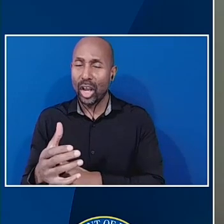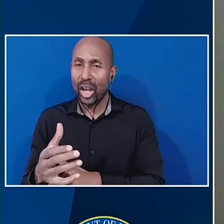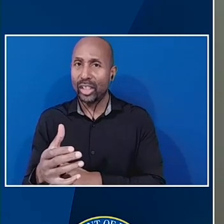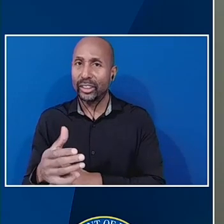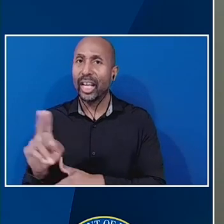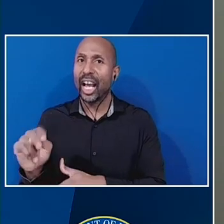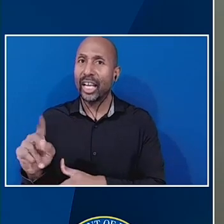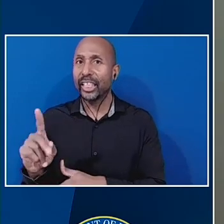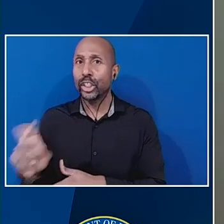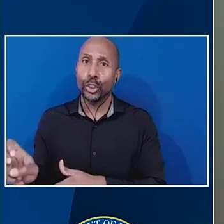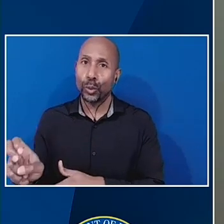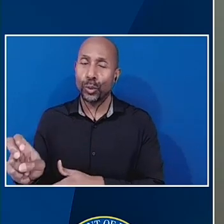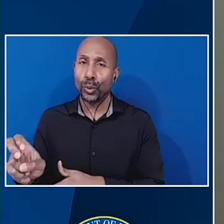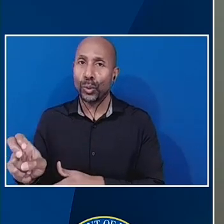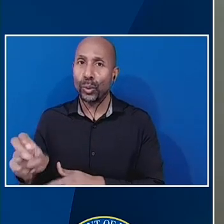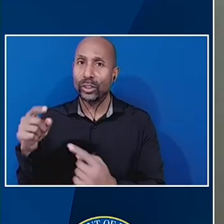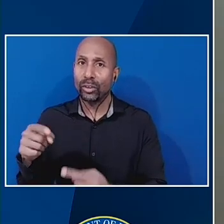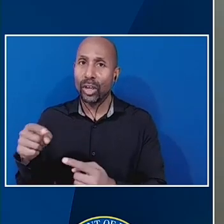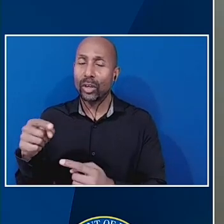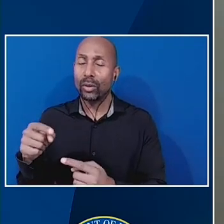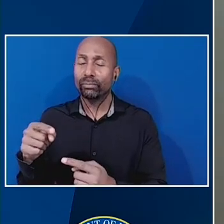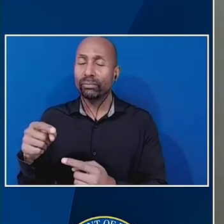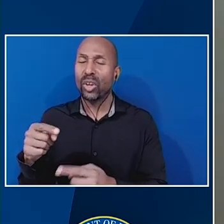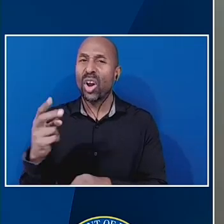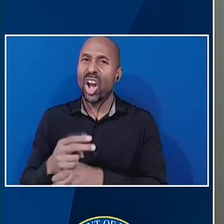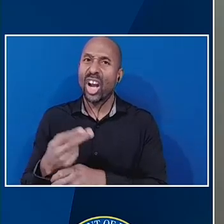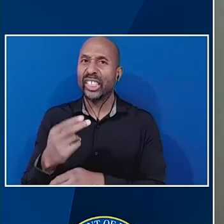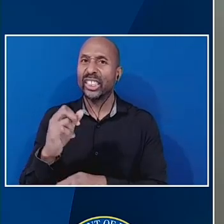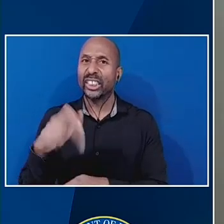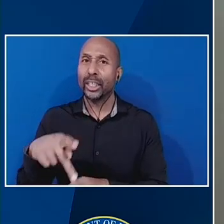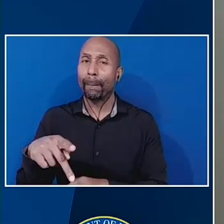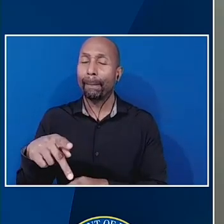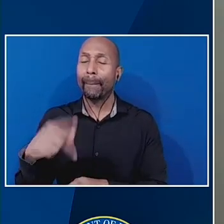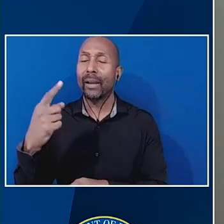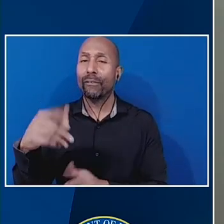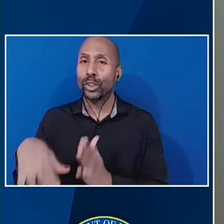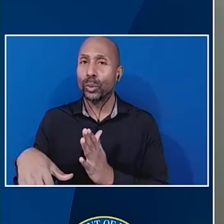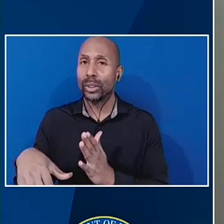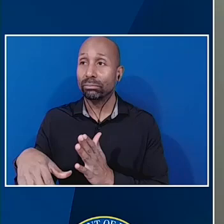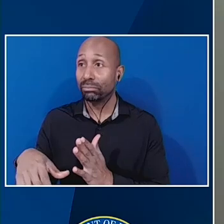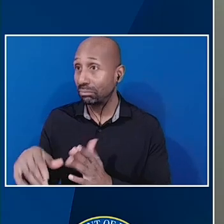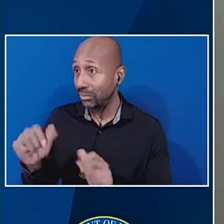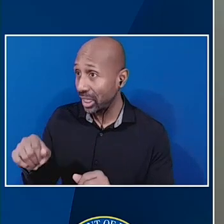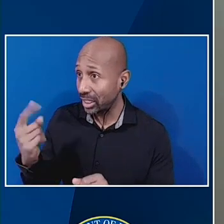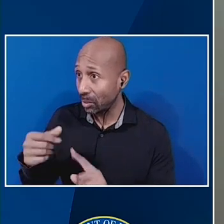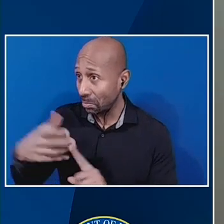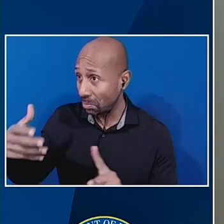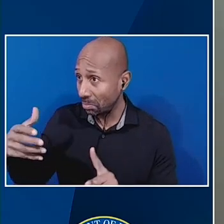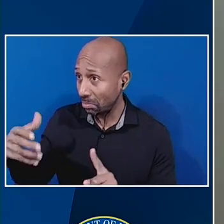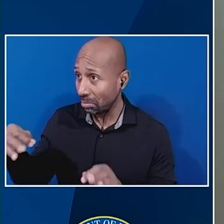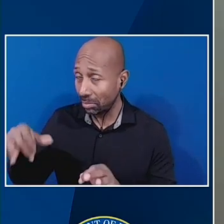someone else does. I'd be curious about that. It raises some concerns for me because it seems like it is potentially a